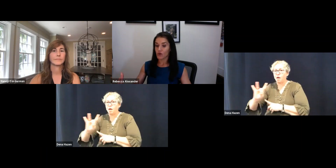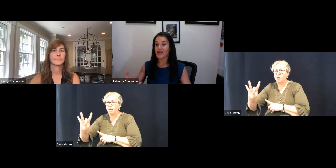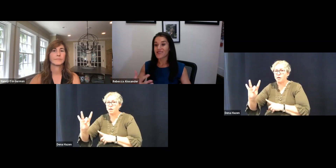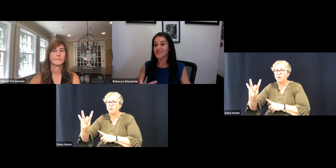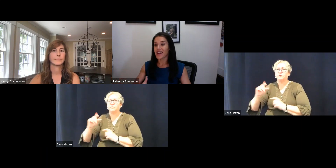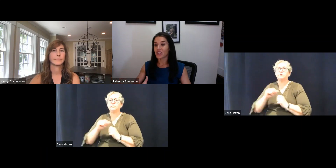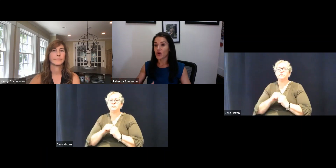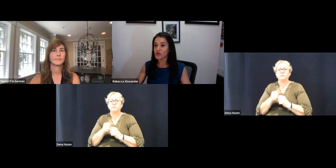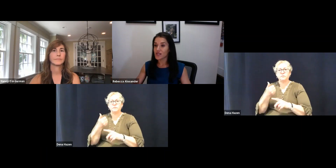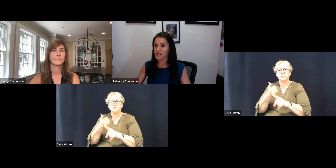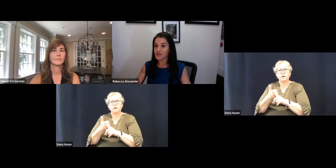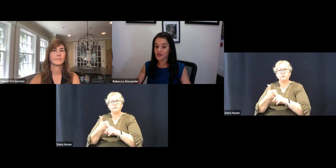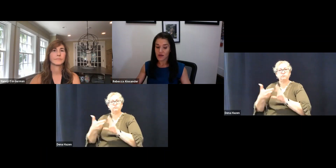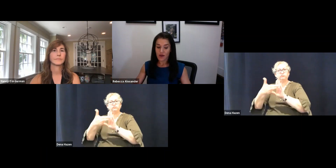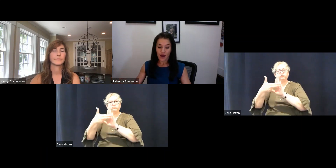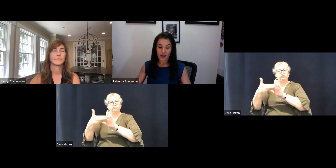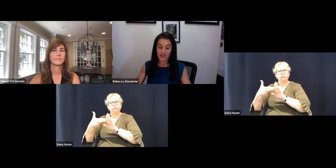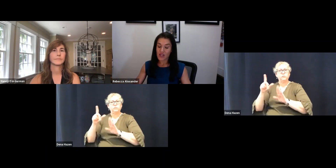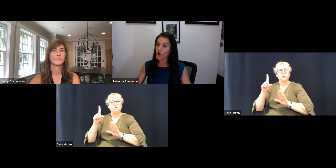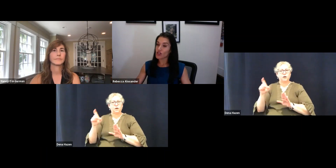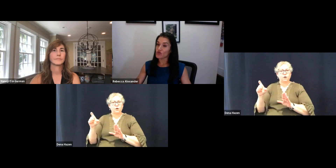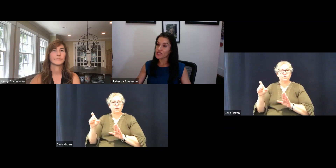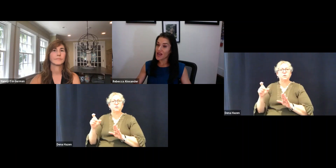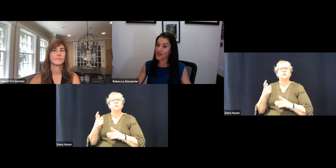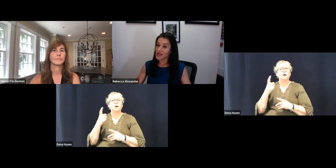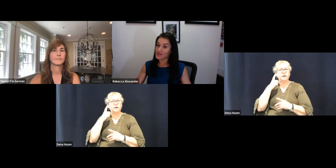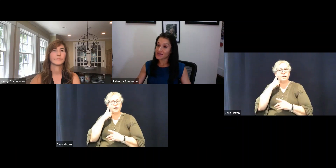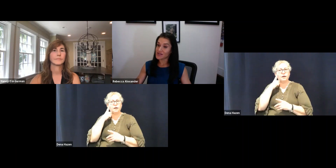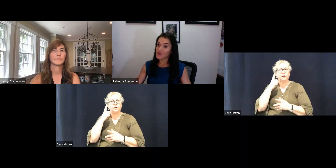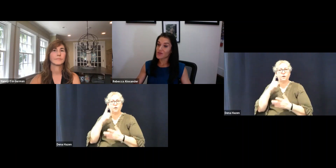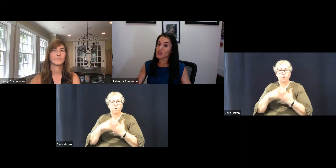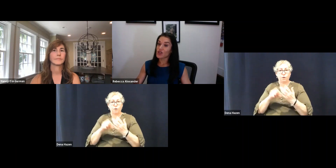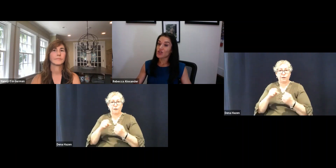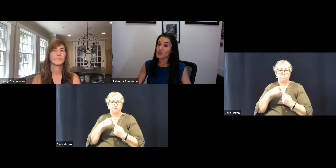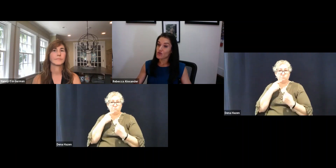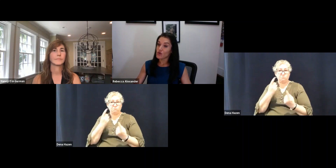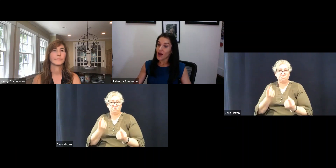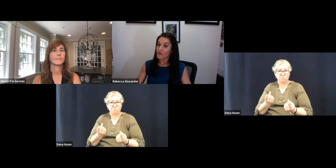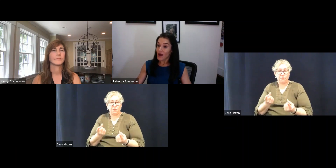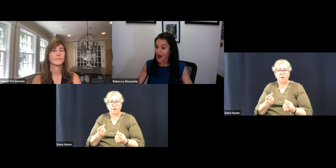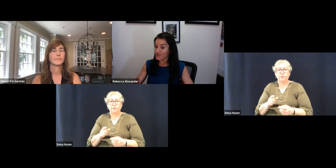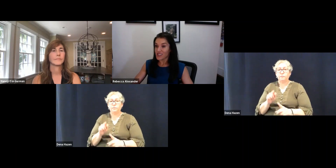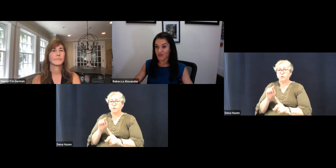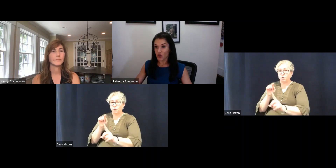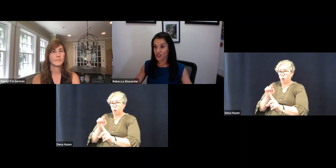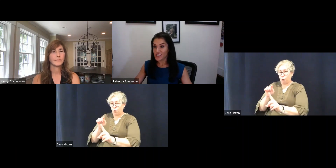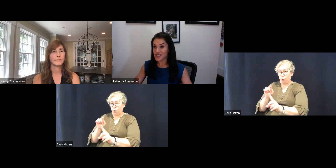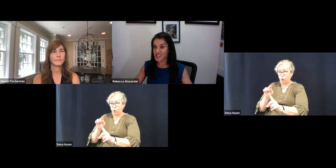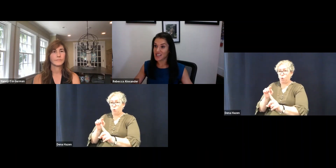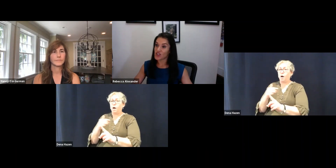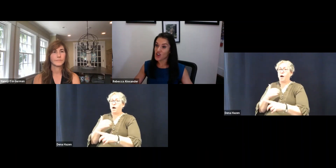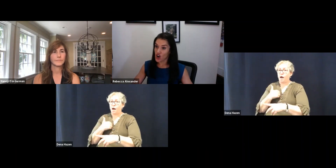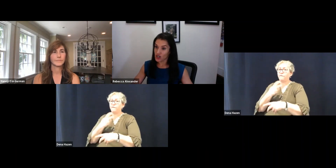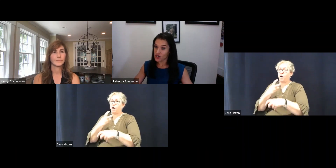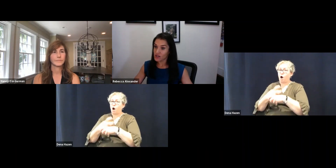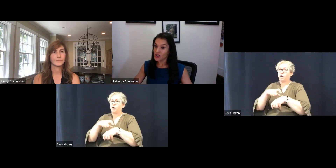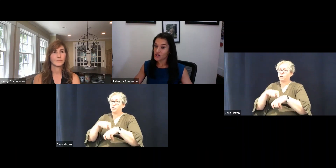who gets a diagnosis, I think what you say is, you have difficulty seeing in the dark.